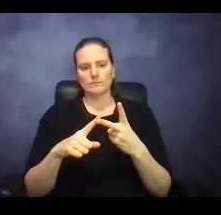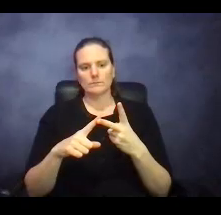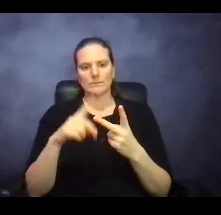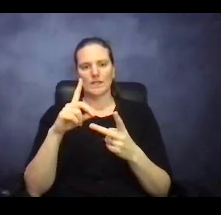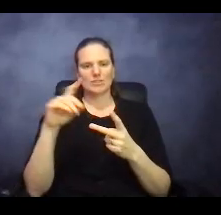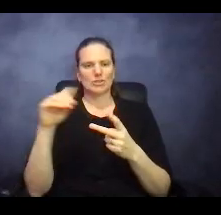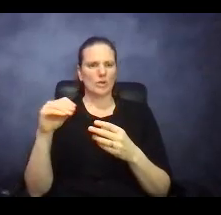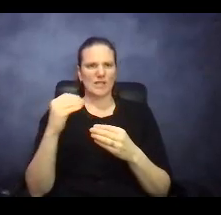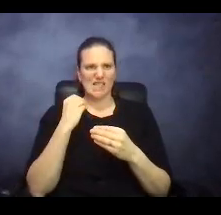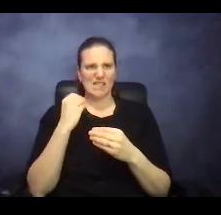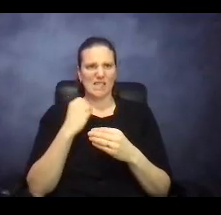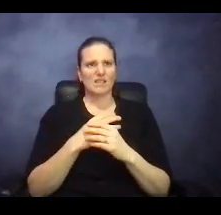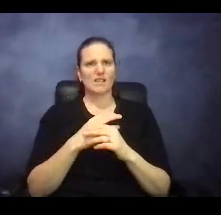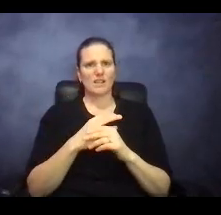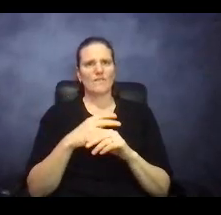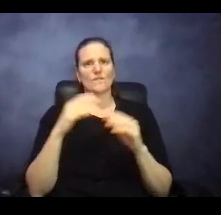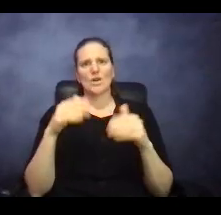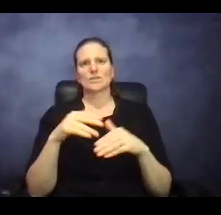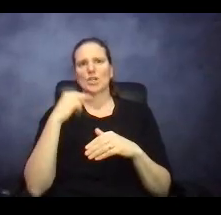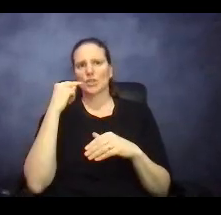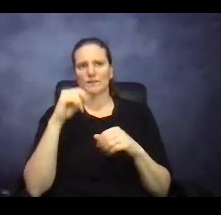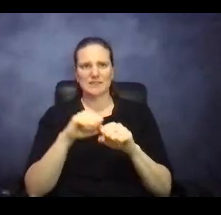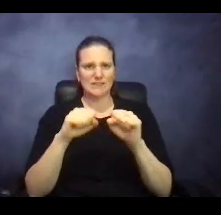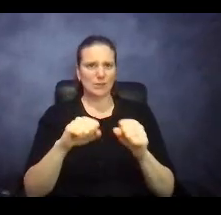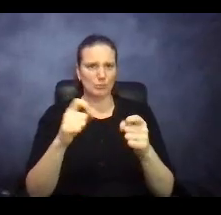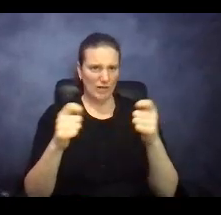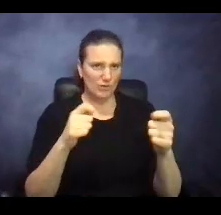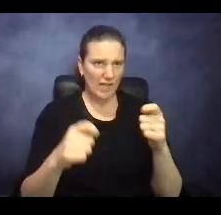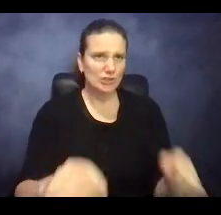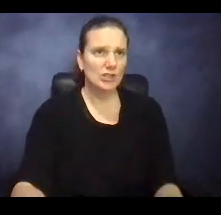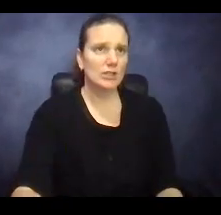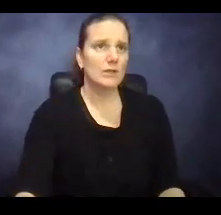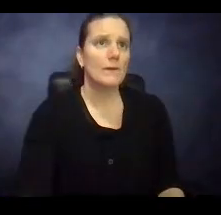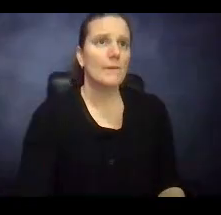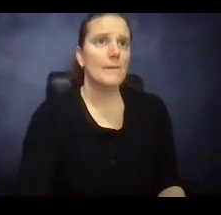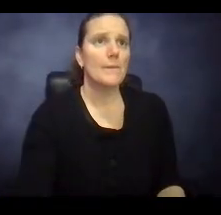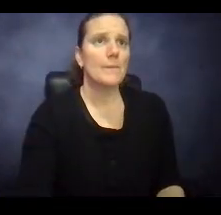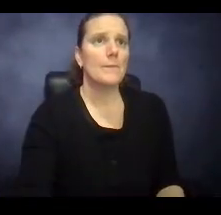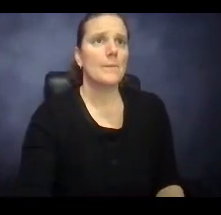I mean we, again, we focus on nervous system regulation and then just really meeting a person where they are.